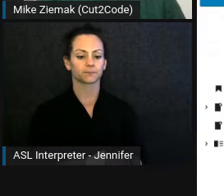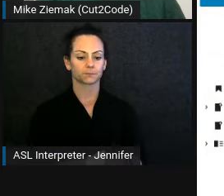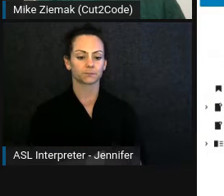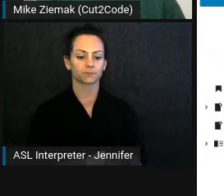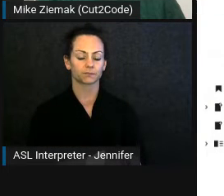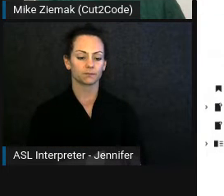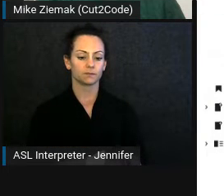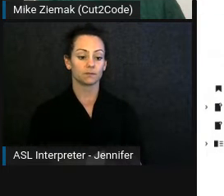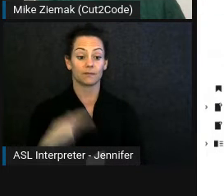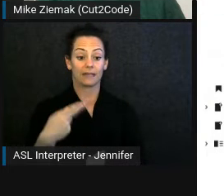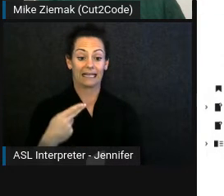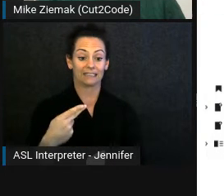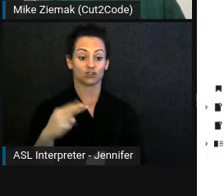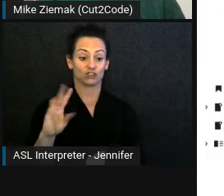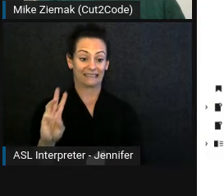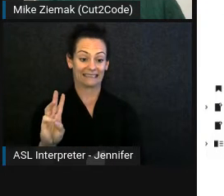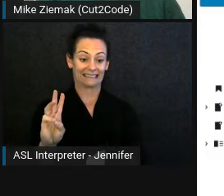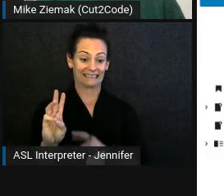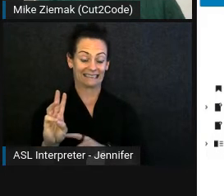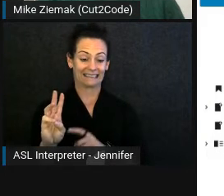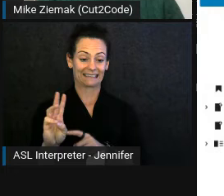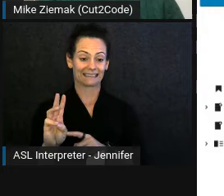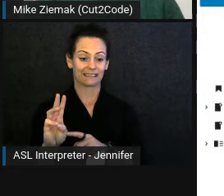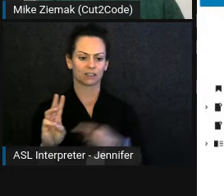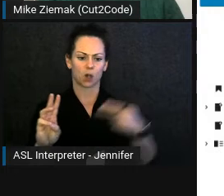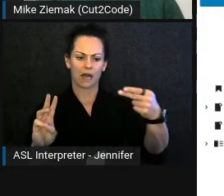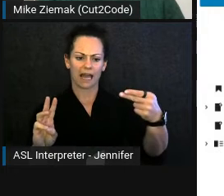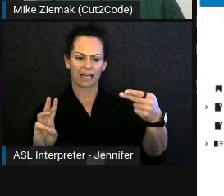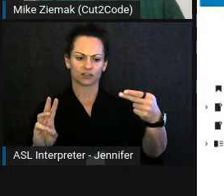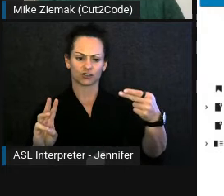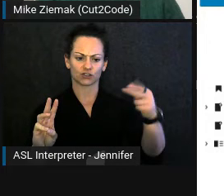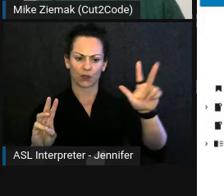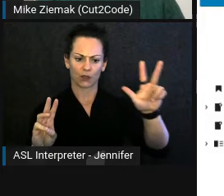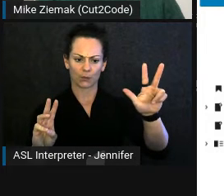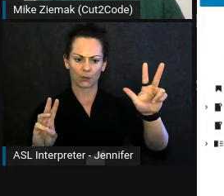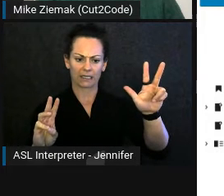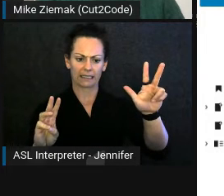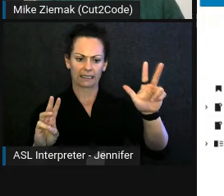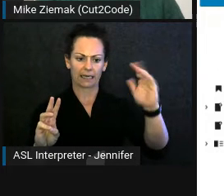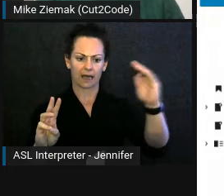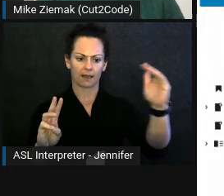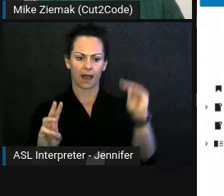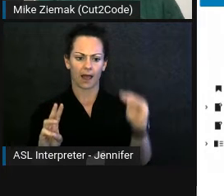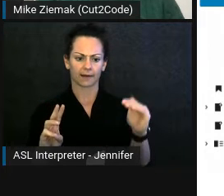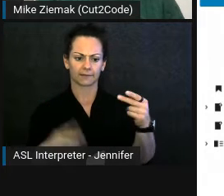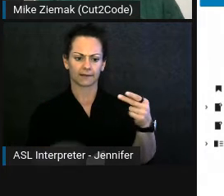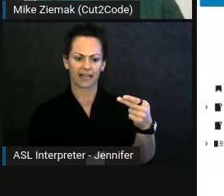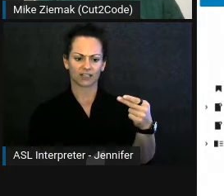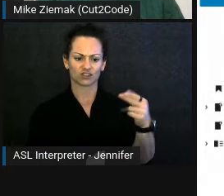H6, H3 here, H6 here. Well, that's a huge leap. Let's make it an H4.